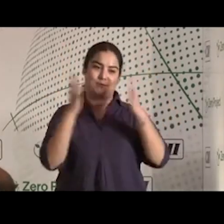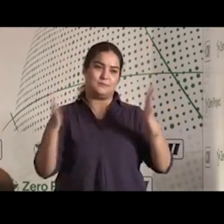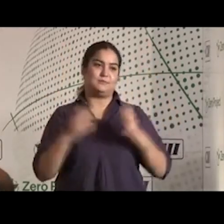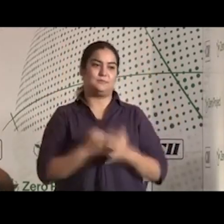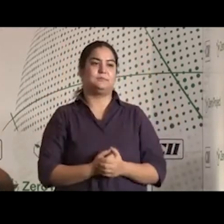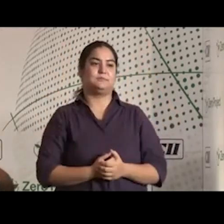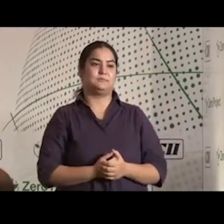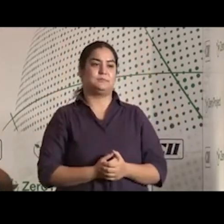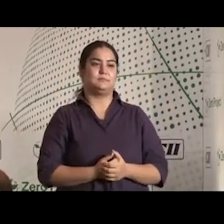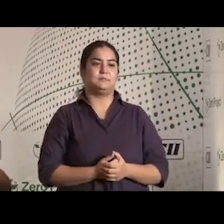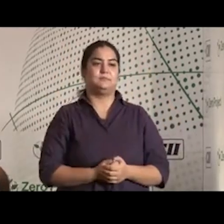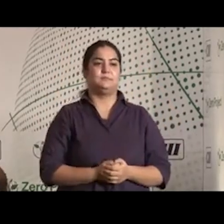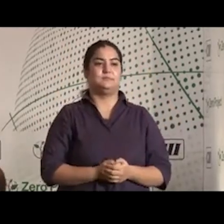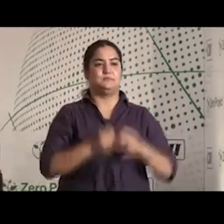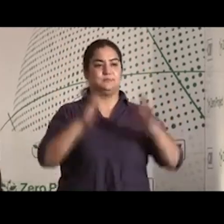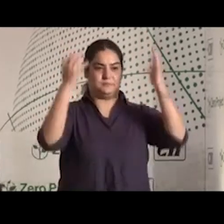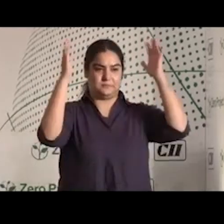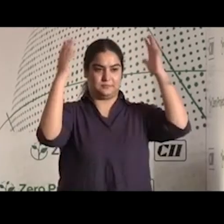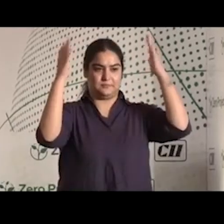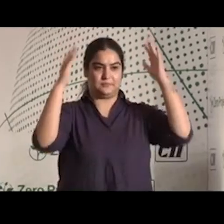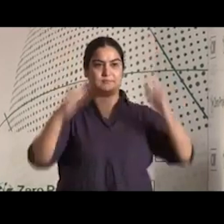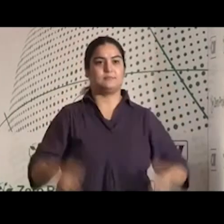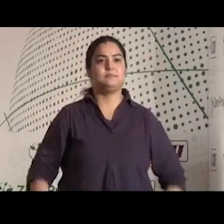Thank you. Thank you. Thank you.